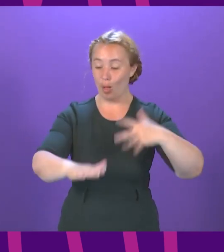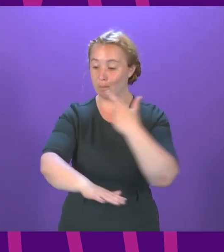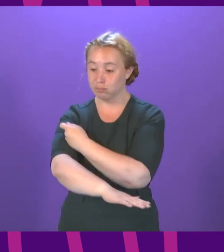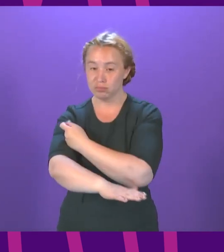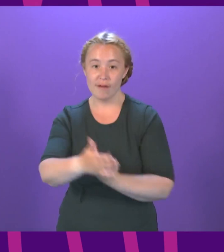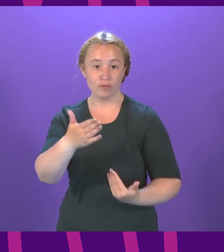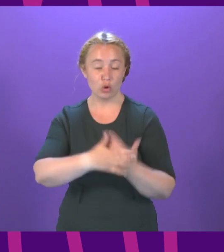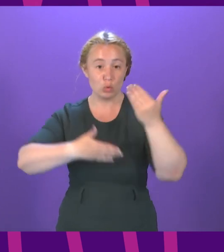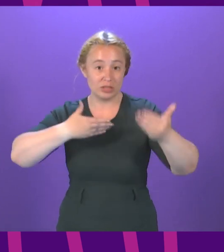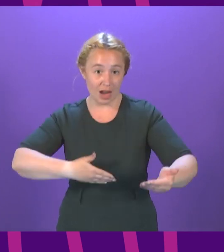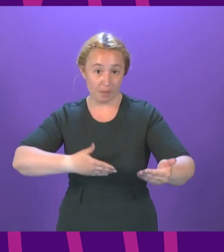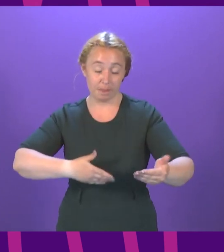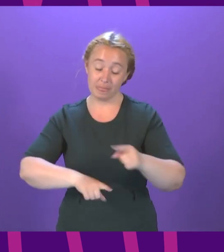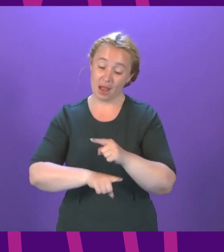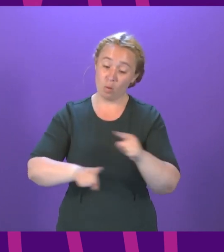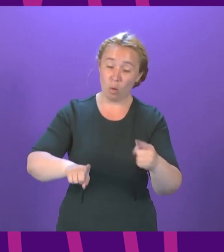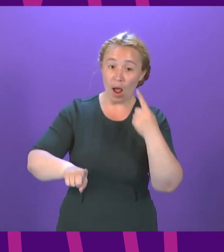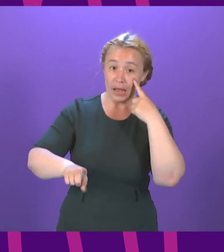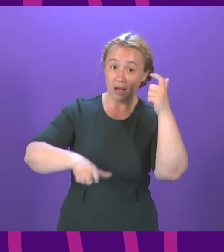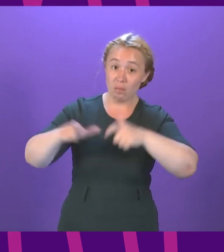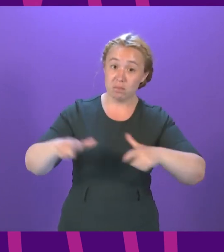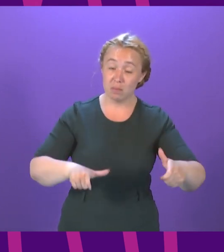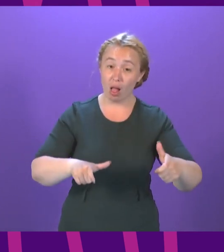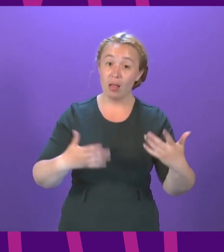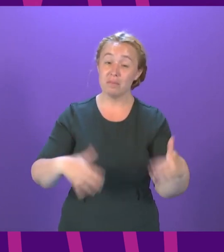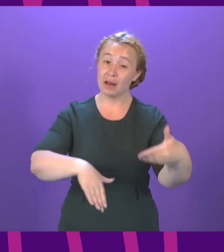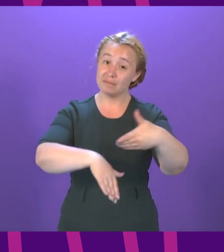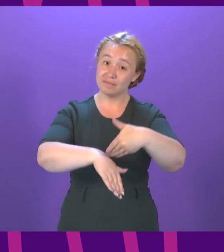Those are the very young people whose final school years have been decimated.